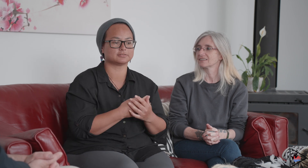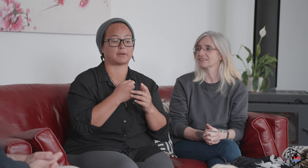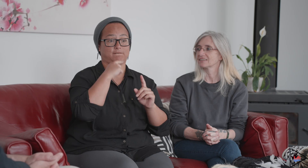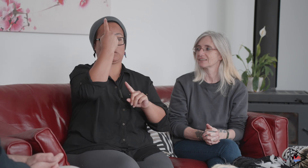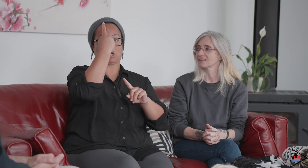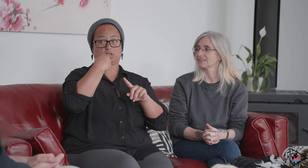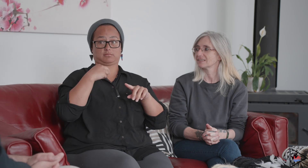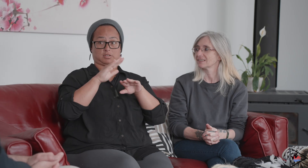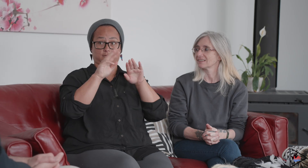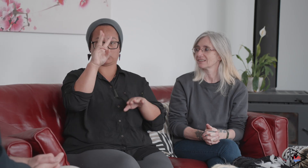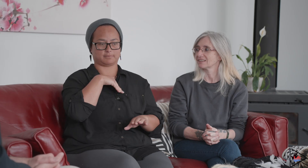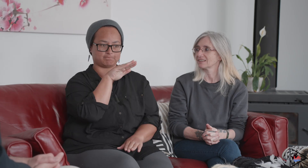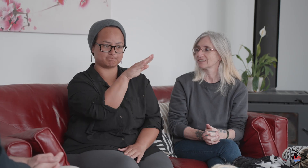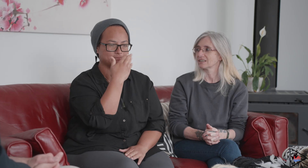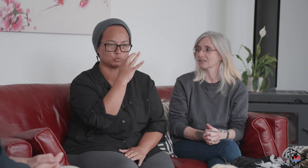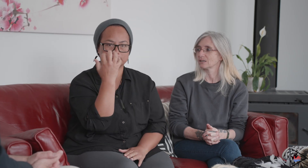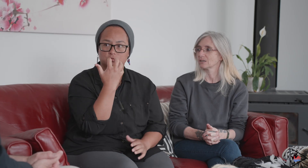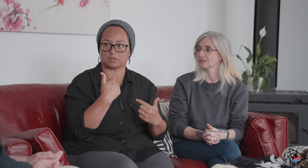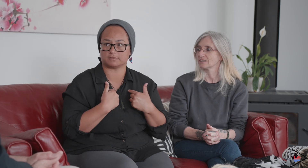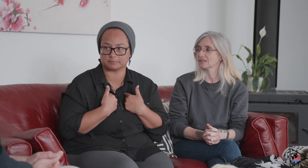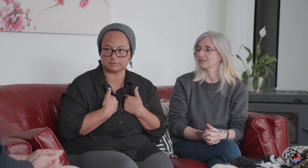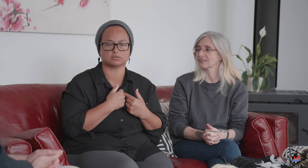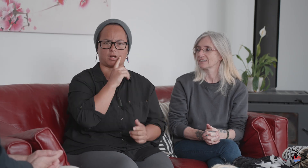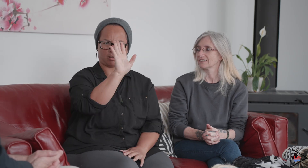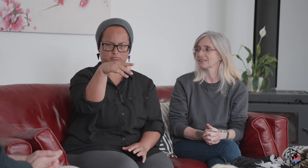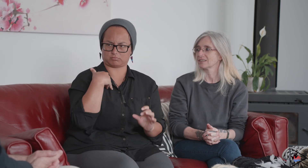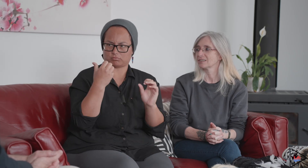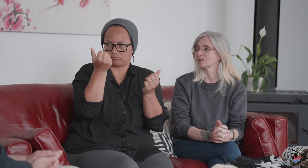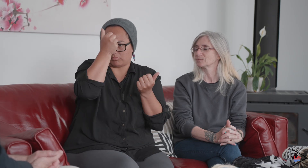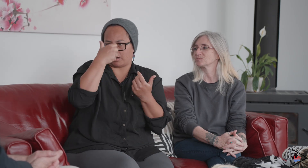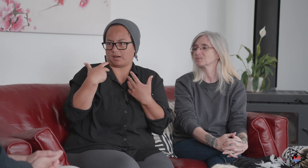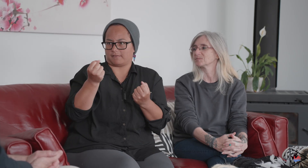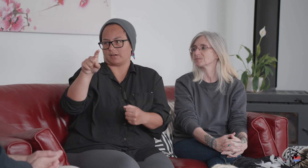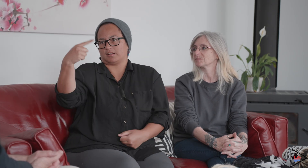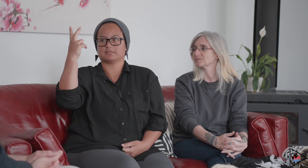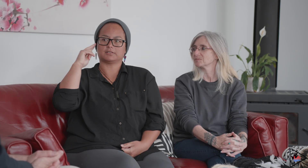don't be scared of us. We did that at the very beginning of level three. We said, hey,